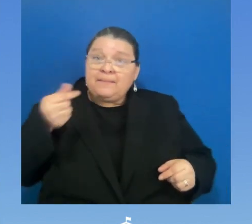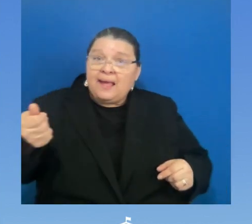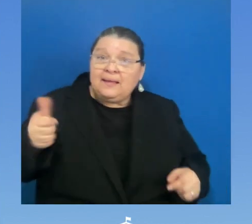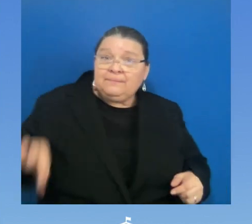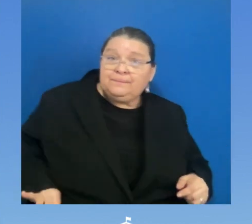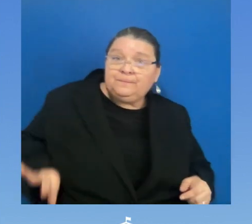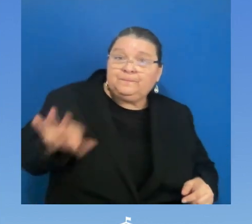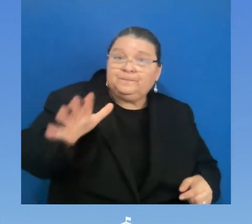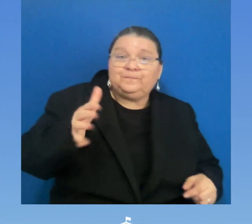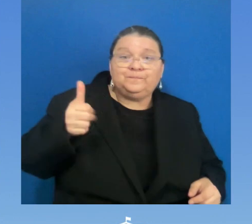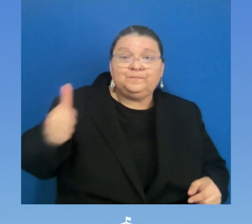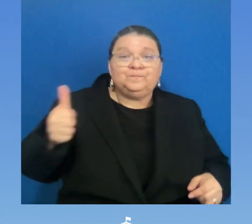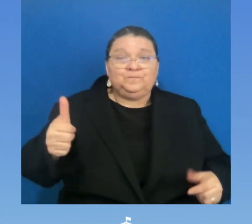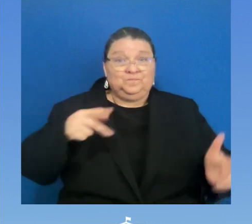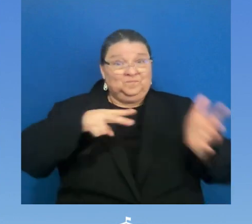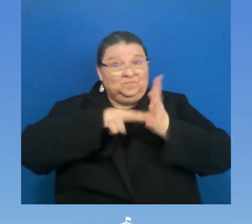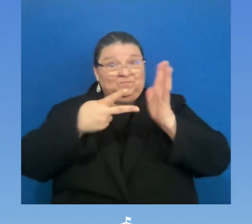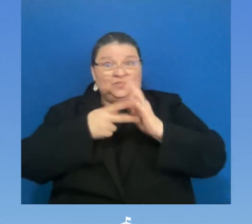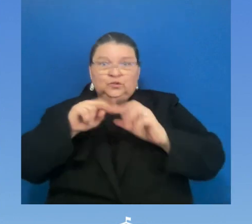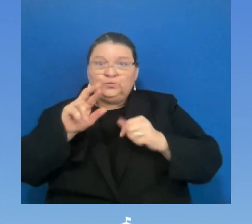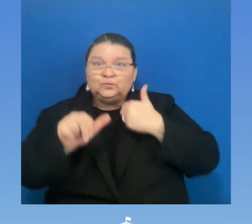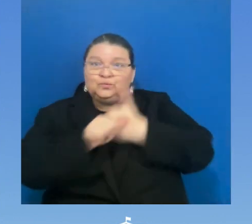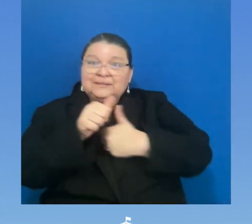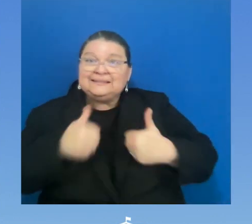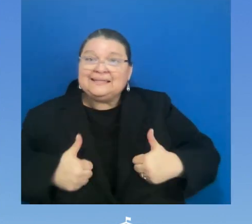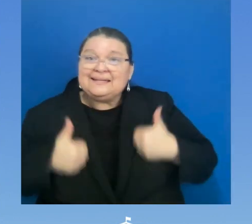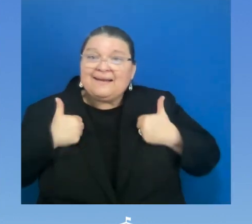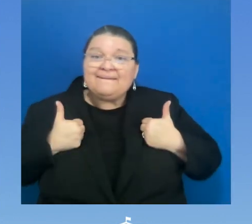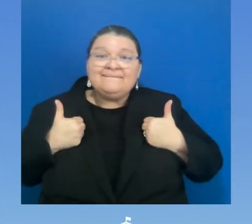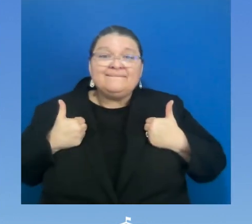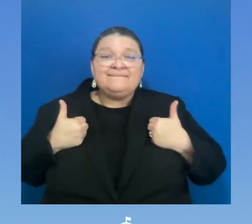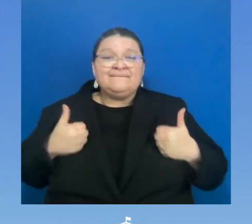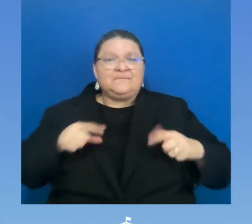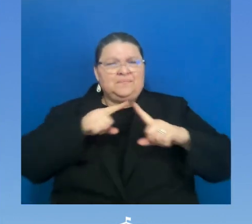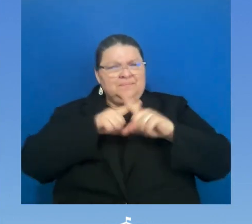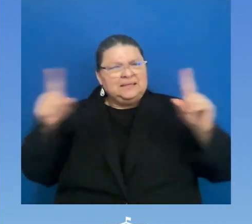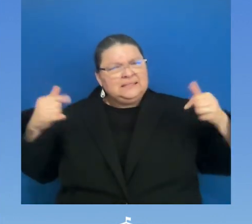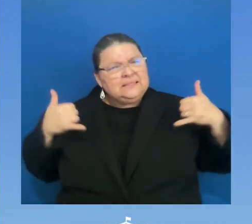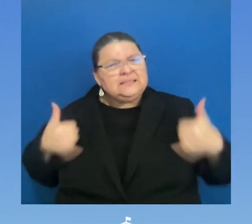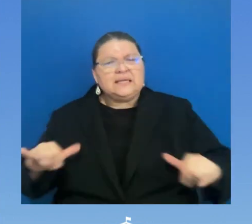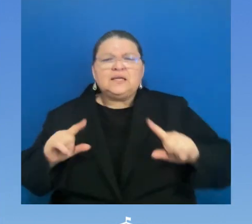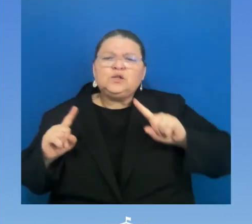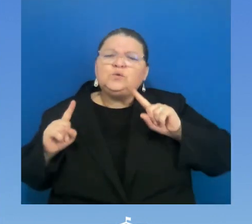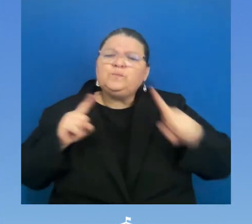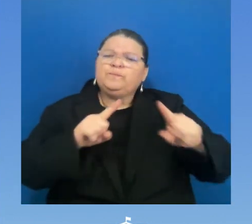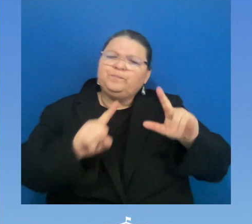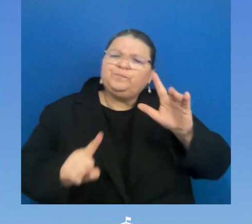they didn't stop showing up to work. So when we talk about the gender pay gap,